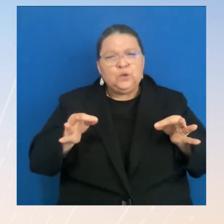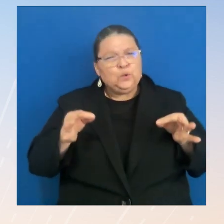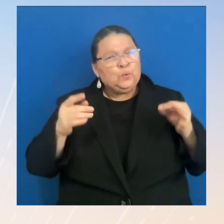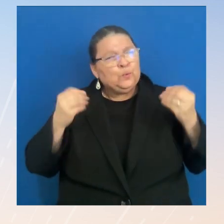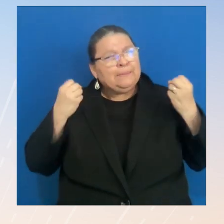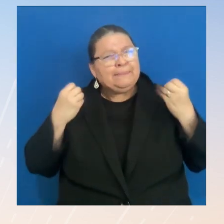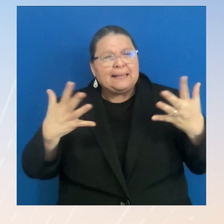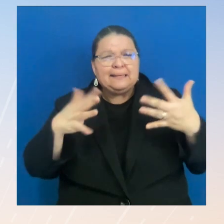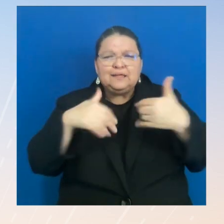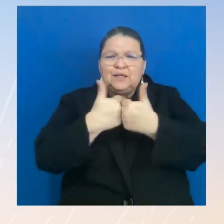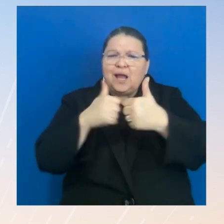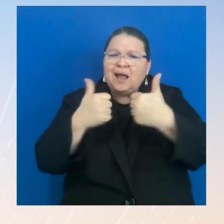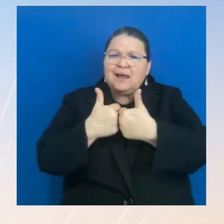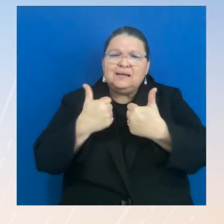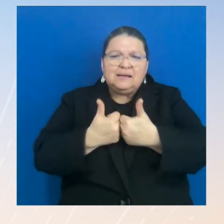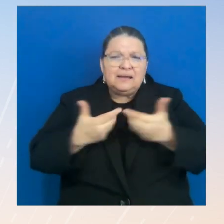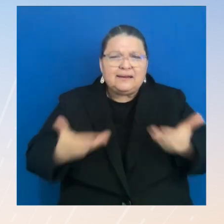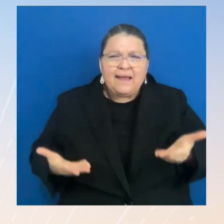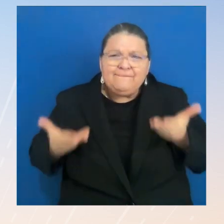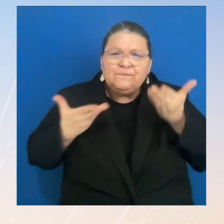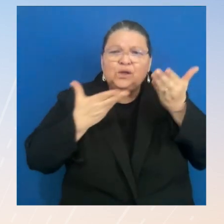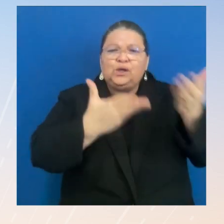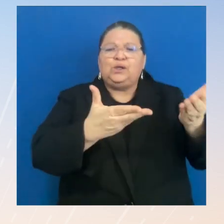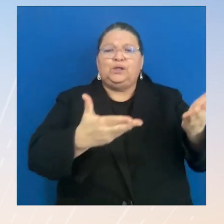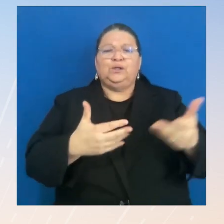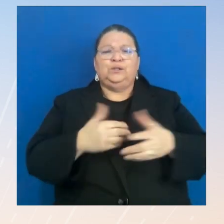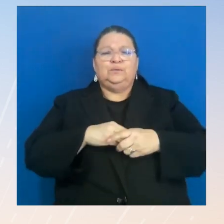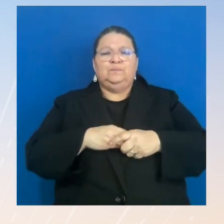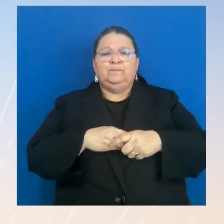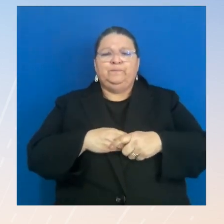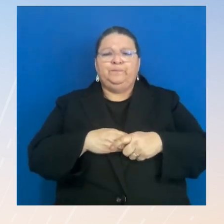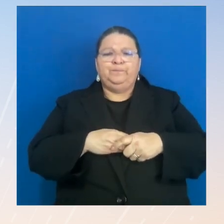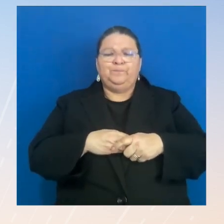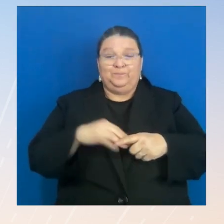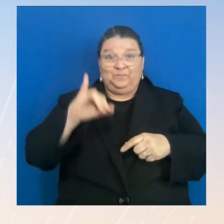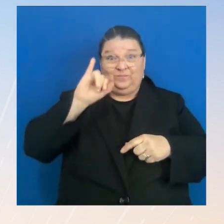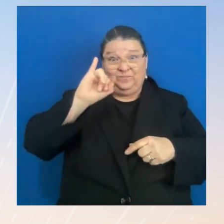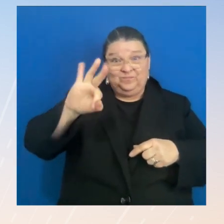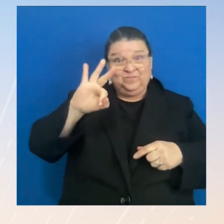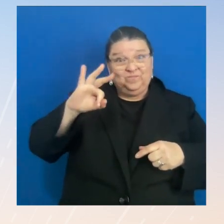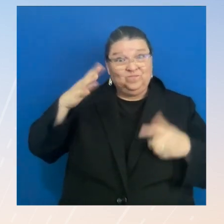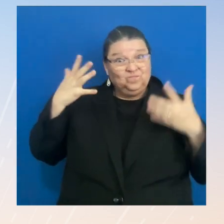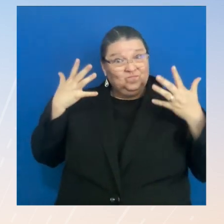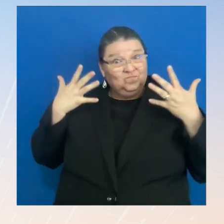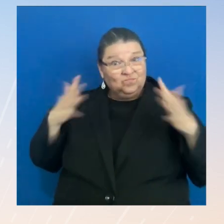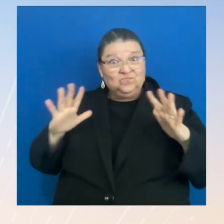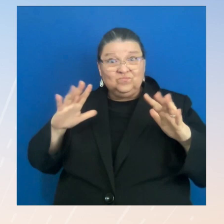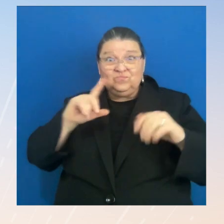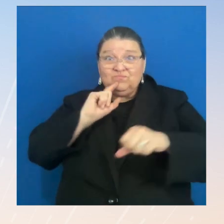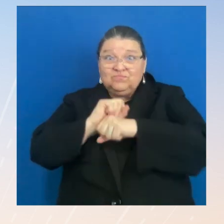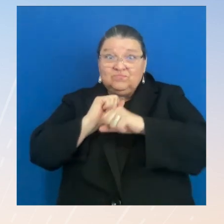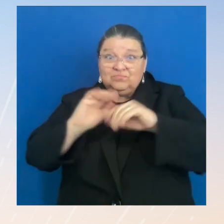and the impact that providing these would have -- would be greater risk than there would be benefit.